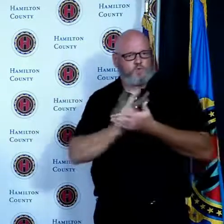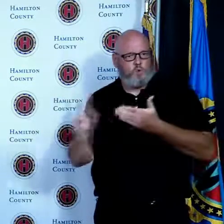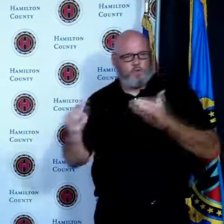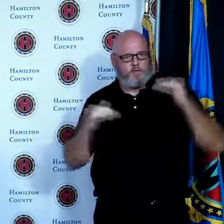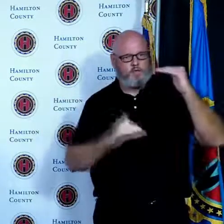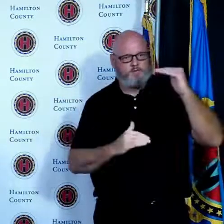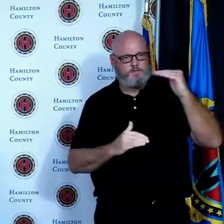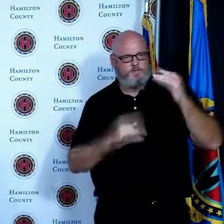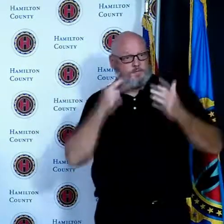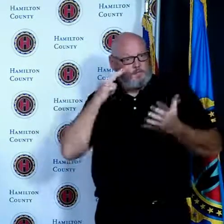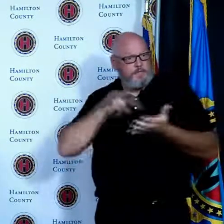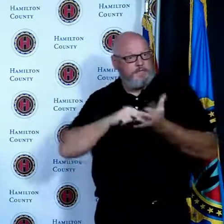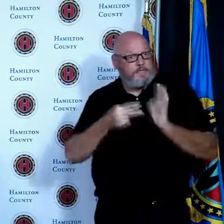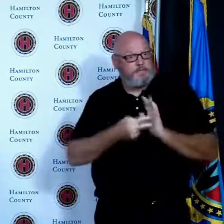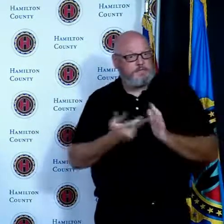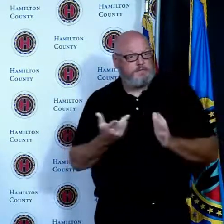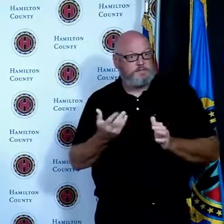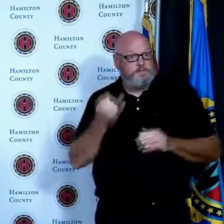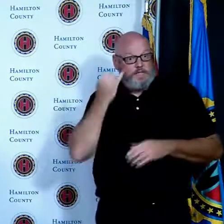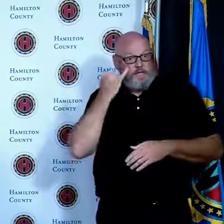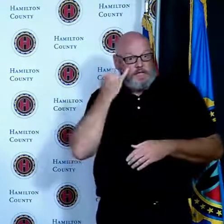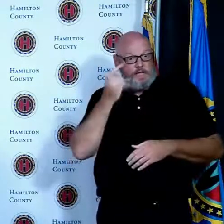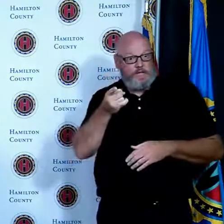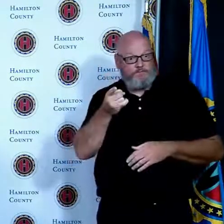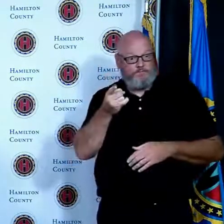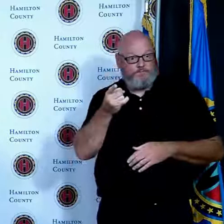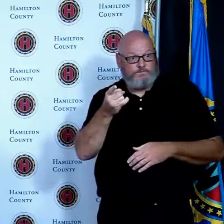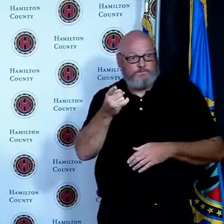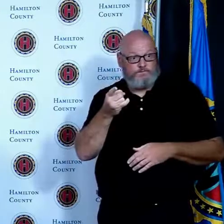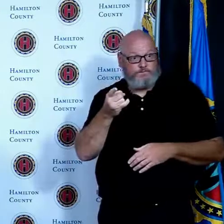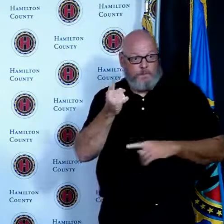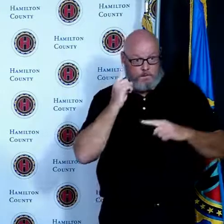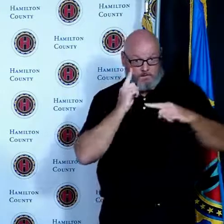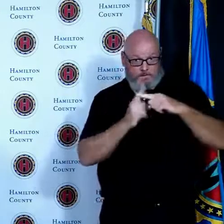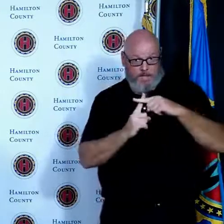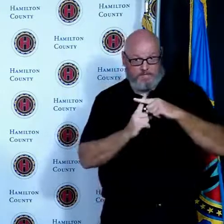you test positive for Covid-19 you are isolated for a minimum of 10